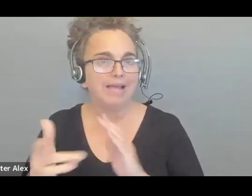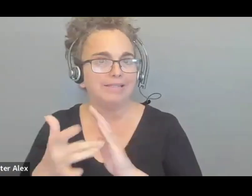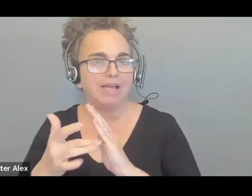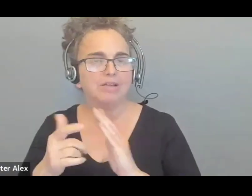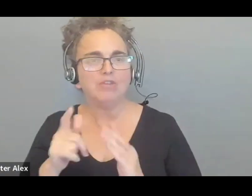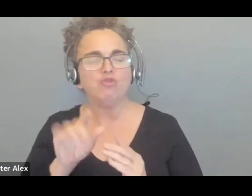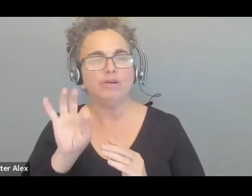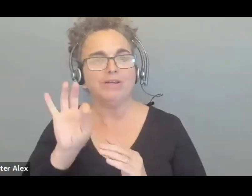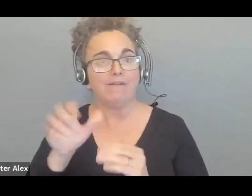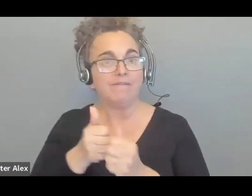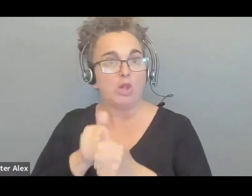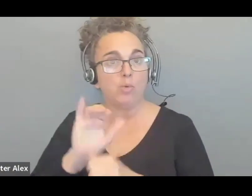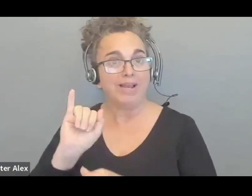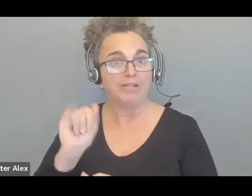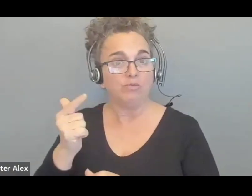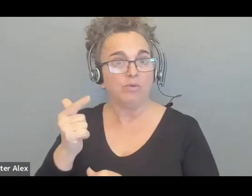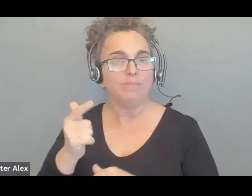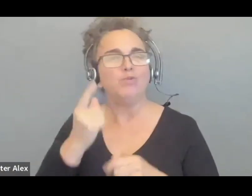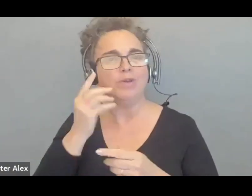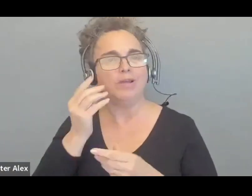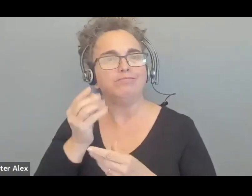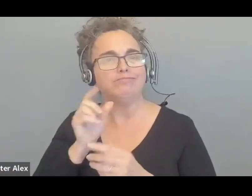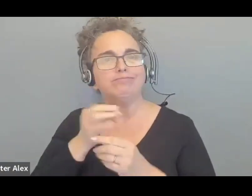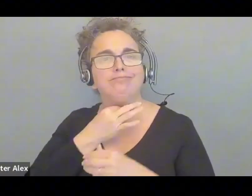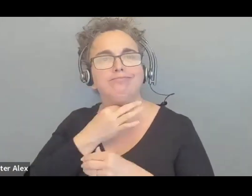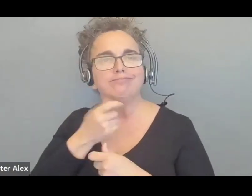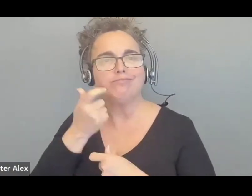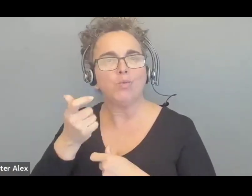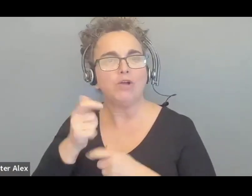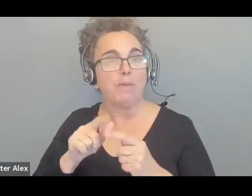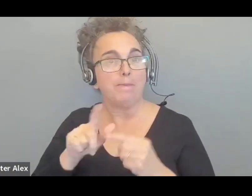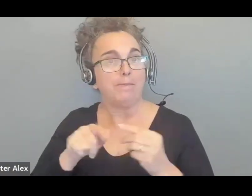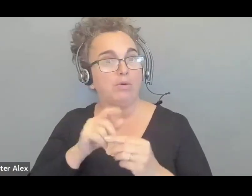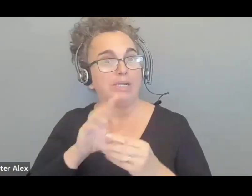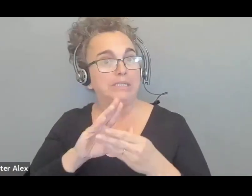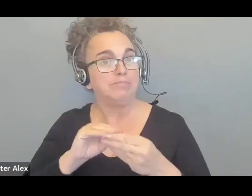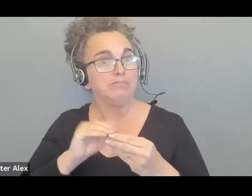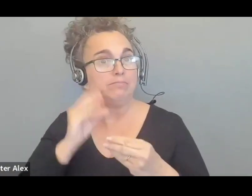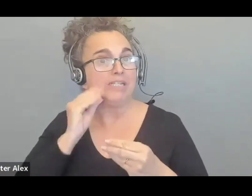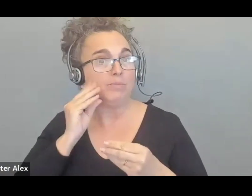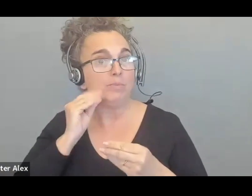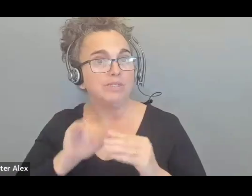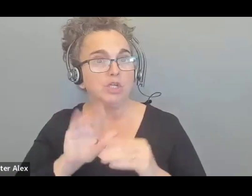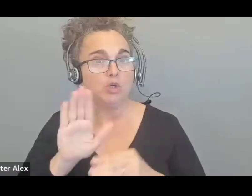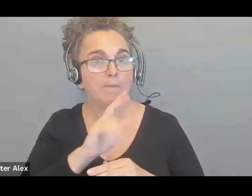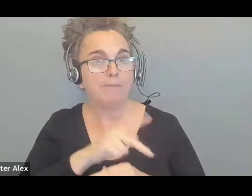and experience from her personal life. We also have Nandita Gupta who is a TEDx speaker